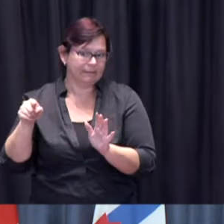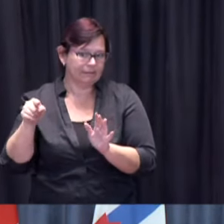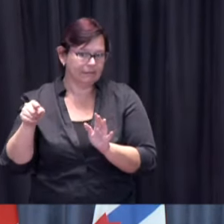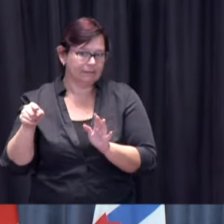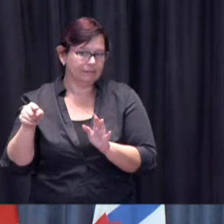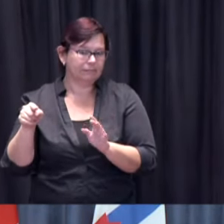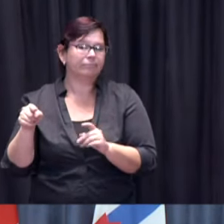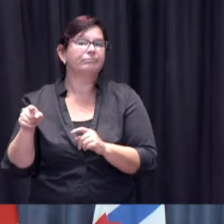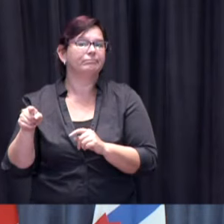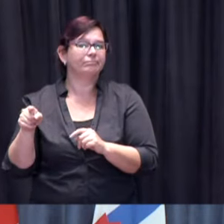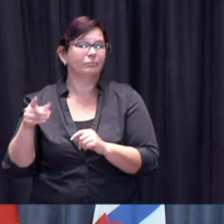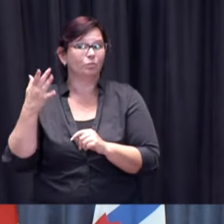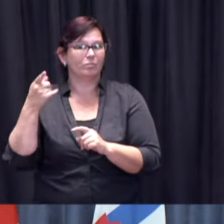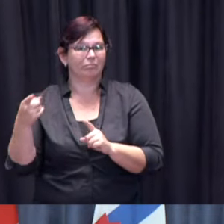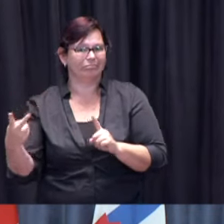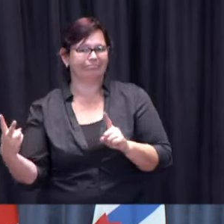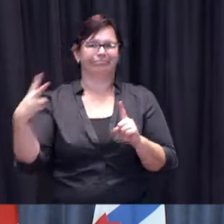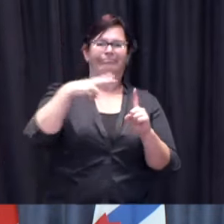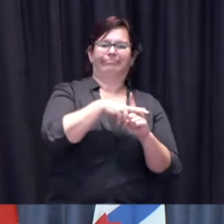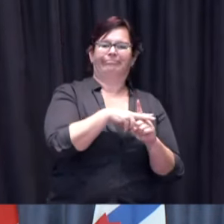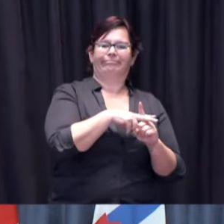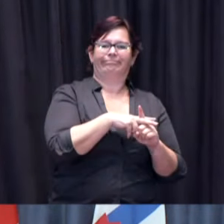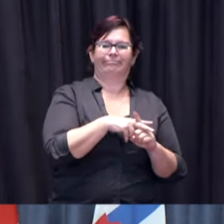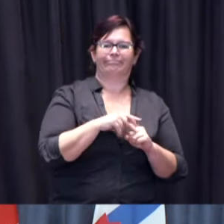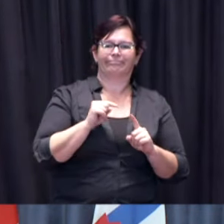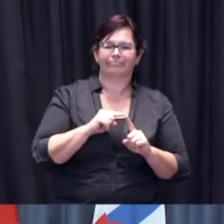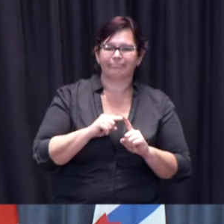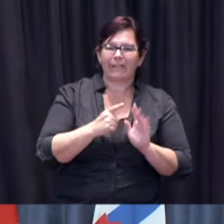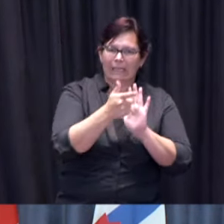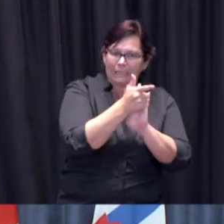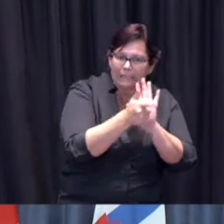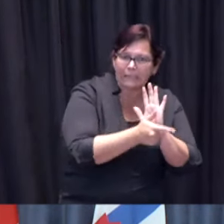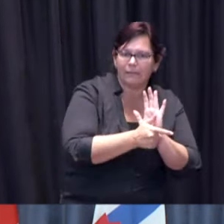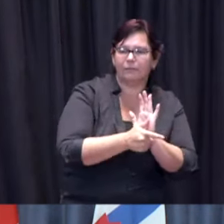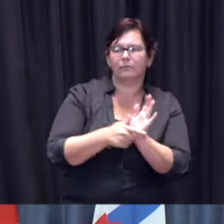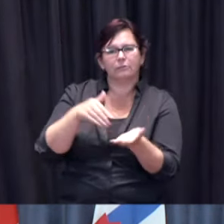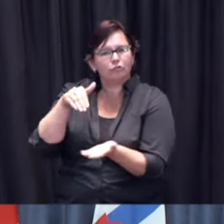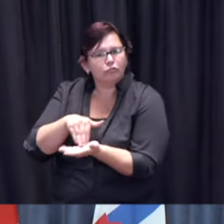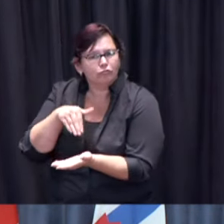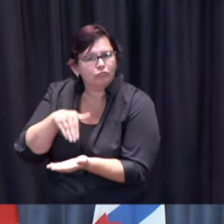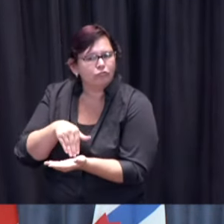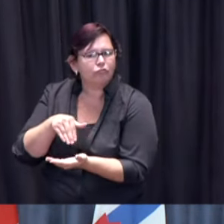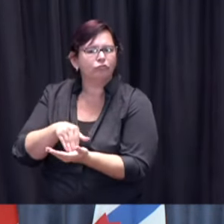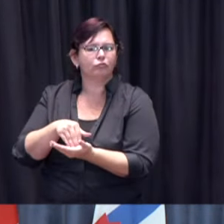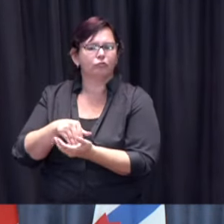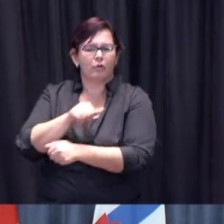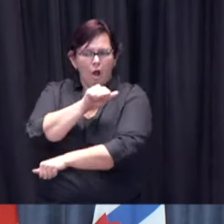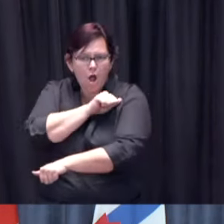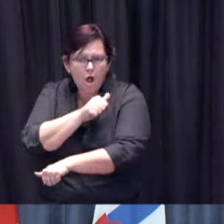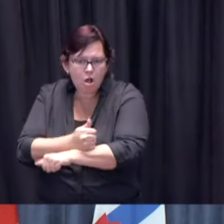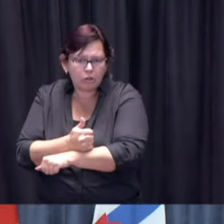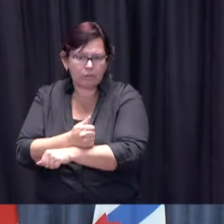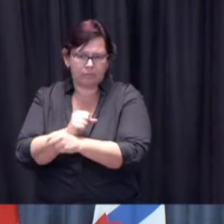authority to legislate in different areas. The council measures which would of course be superseded by any action the province